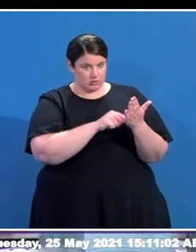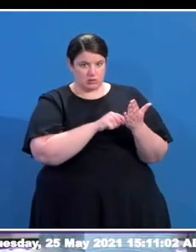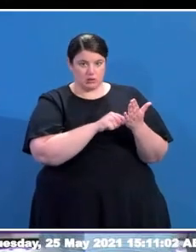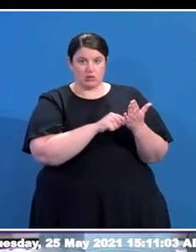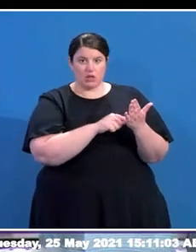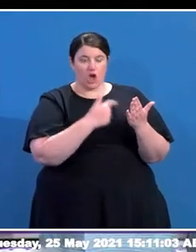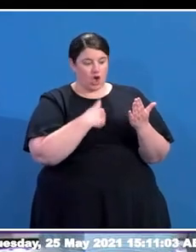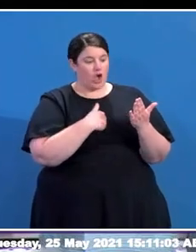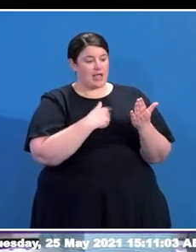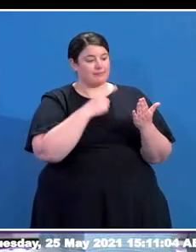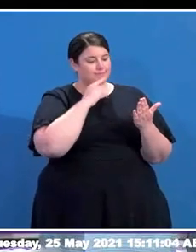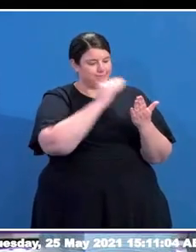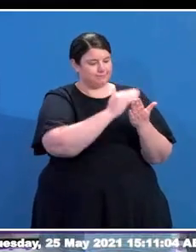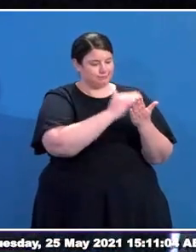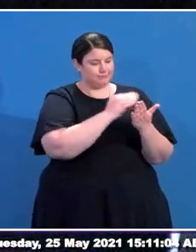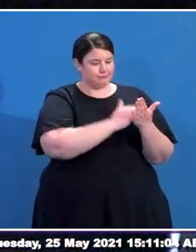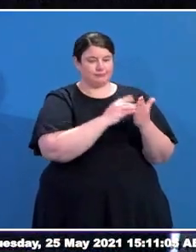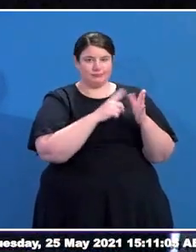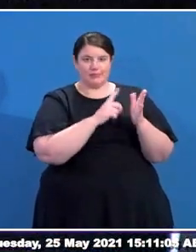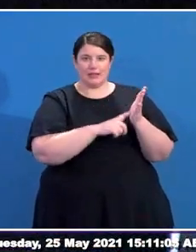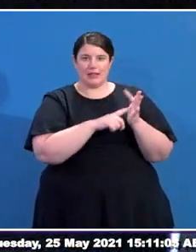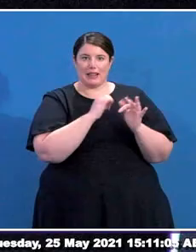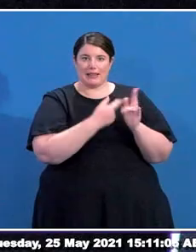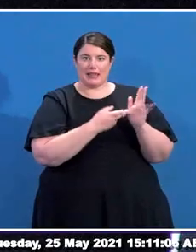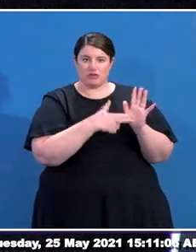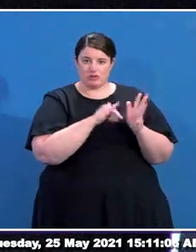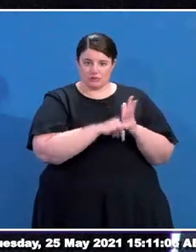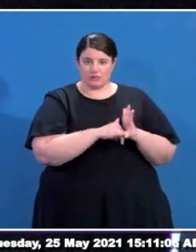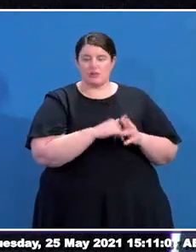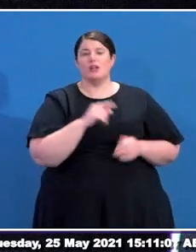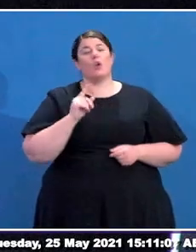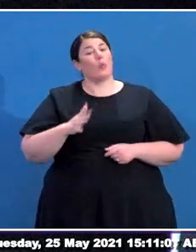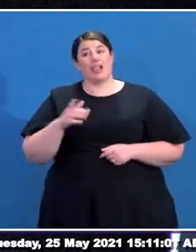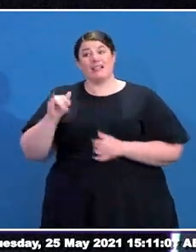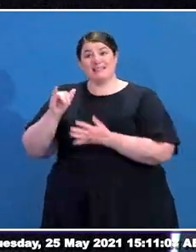I'm just at the moment Some people wanted to know what the allegations were.